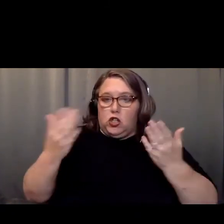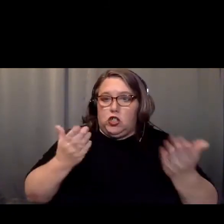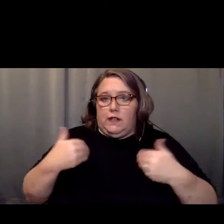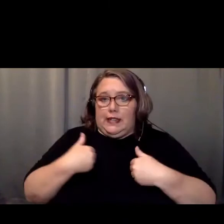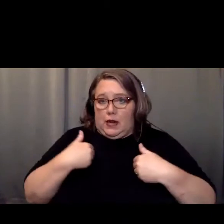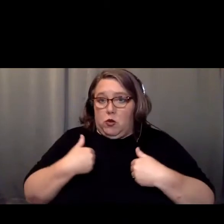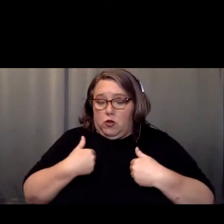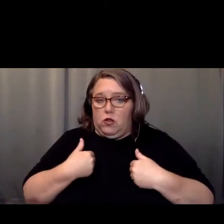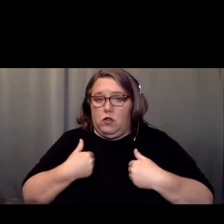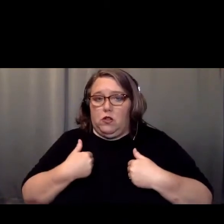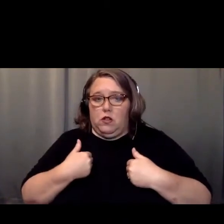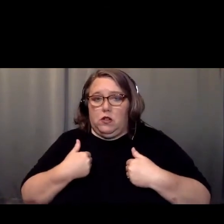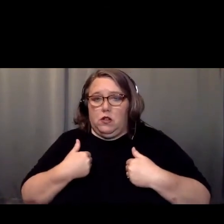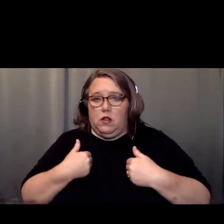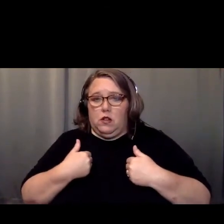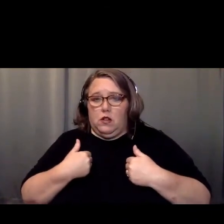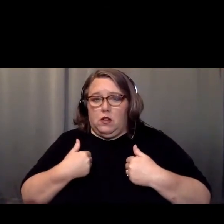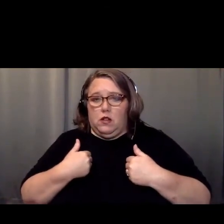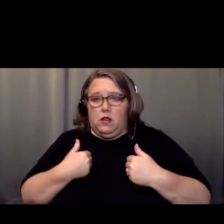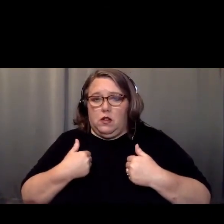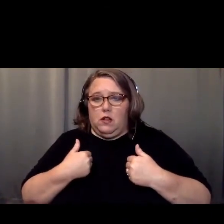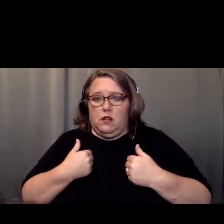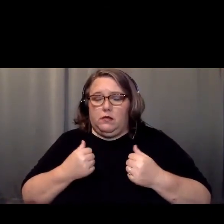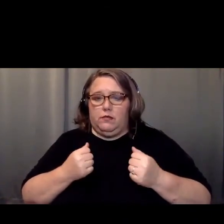it is trained in some way to perform the task.